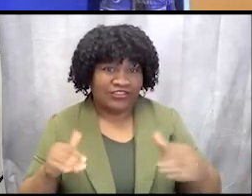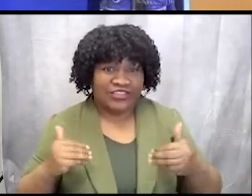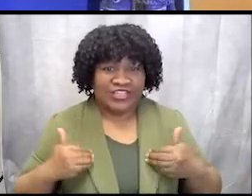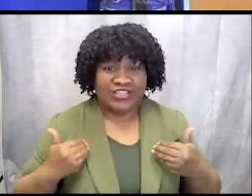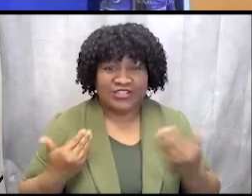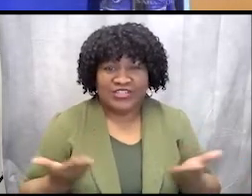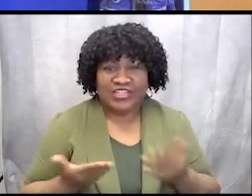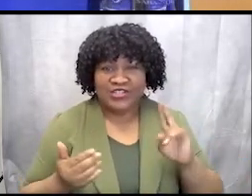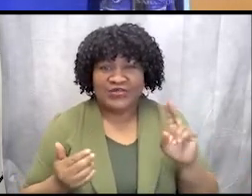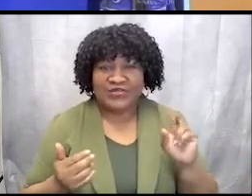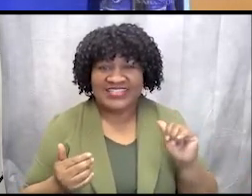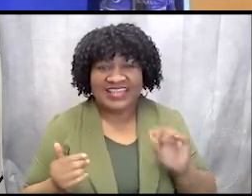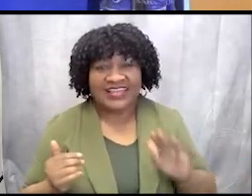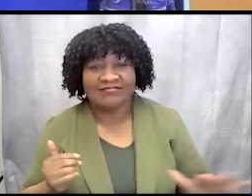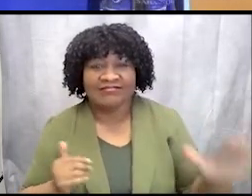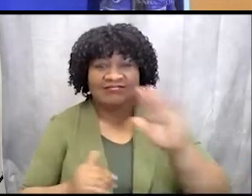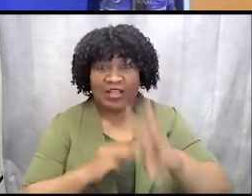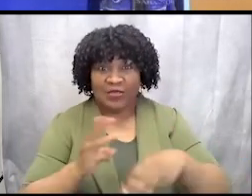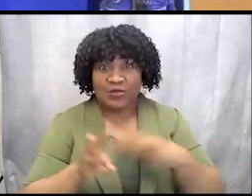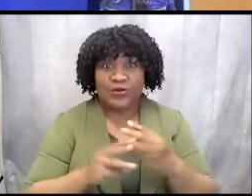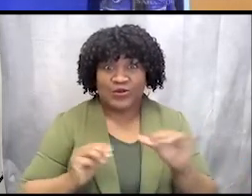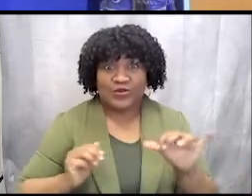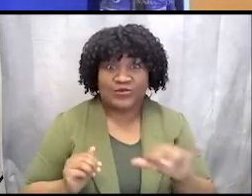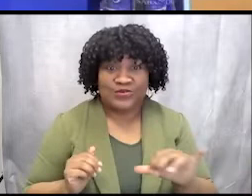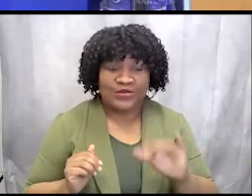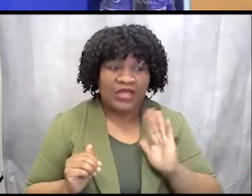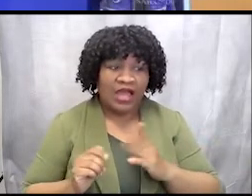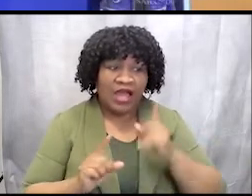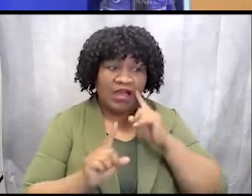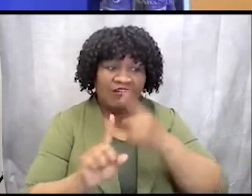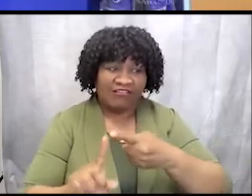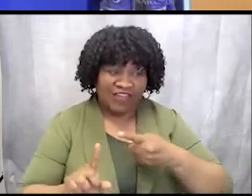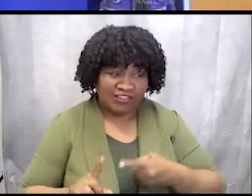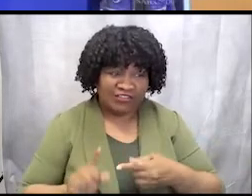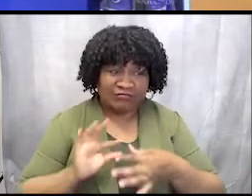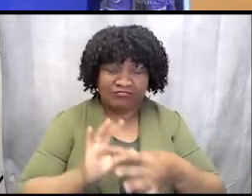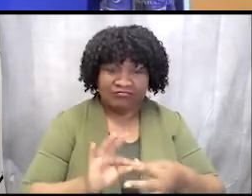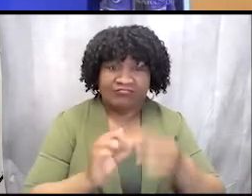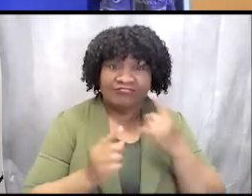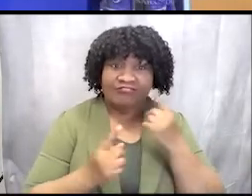in the United States and throughout the world. And our core values are grounded in an emancipatory vision